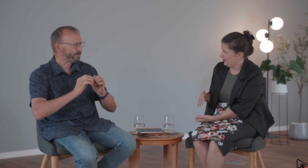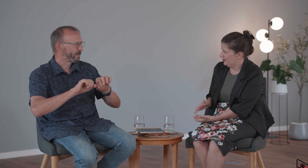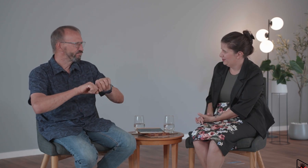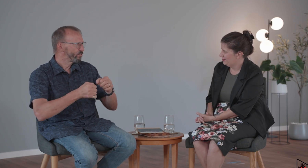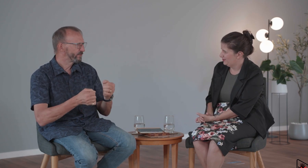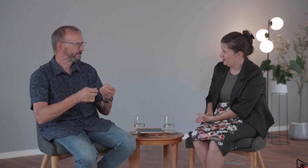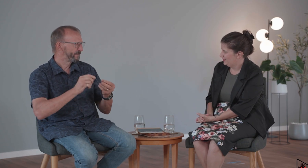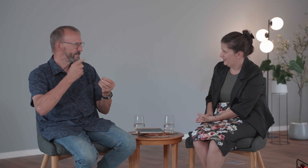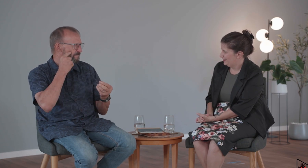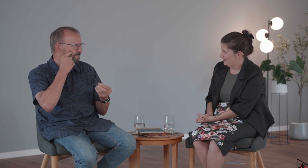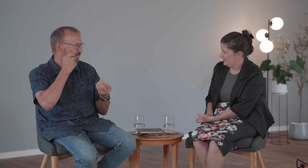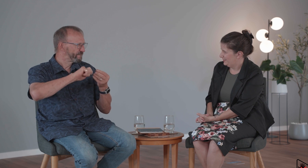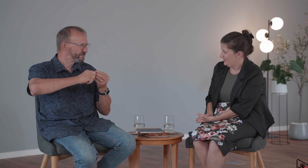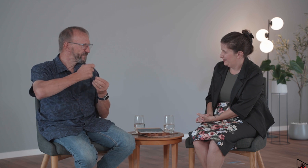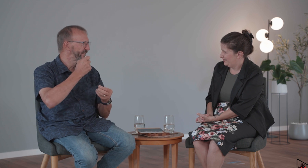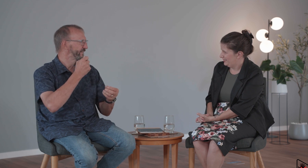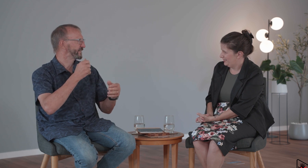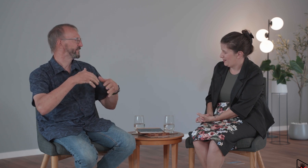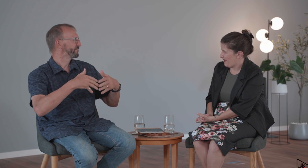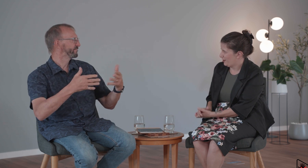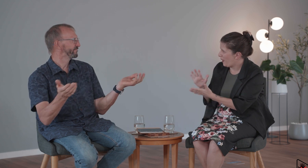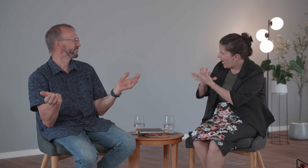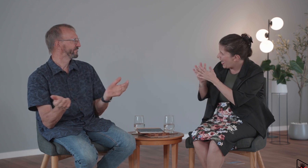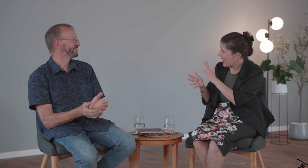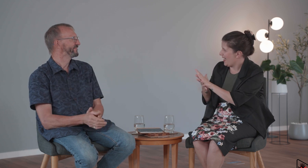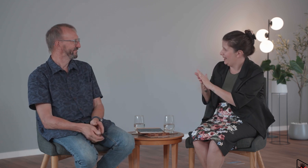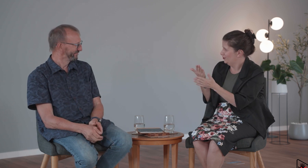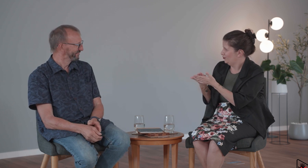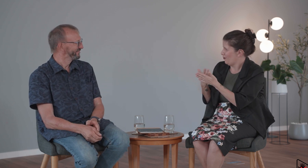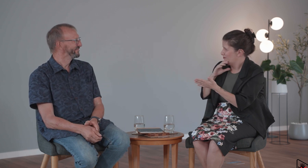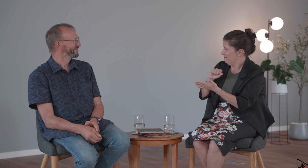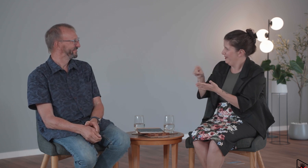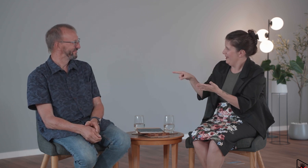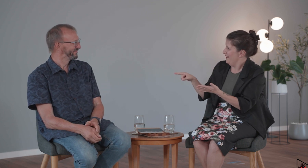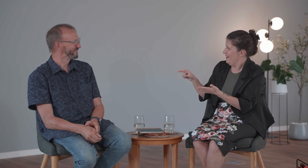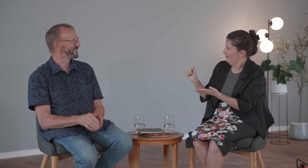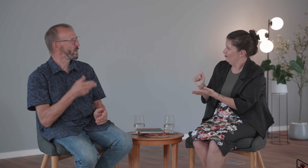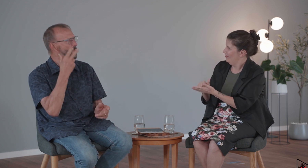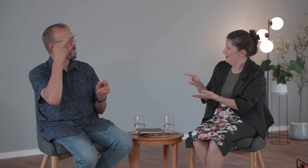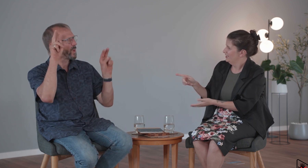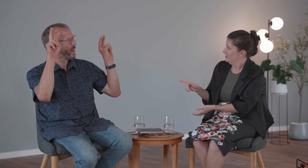ability to come up with solutions to problems as well. You're a real handyman, aren't you,